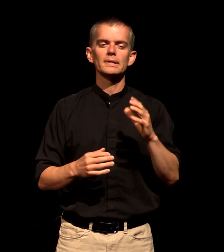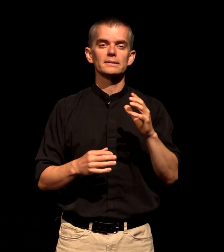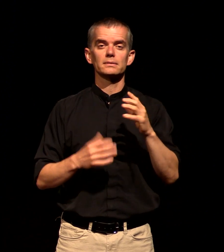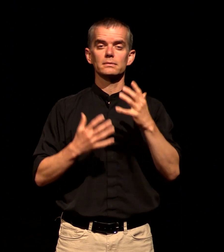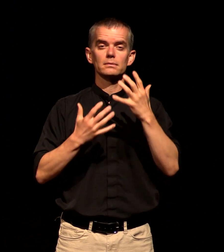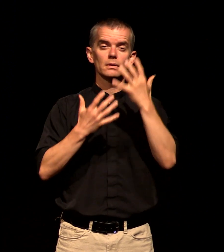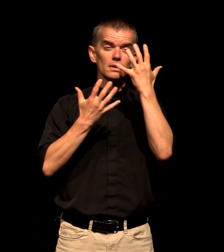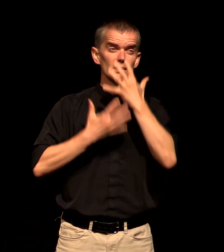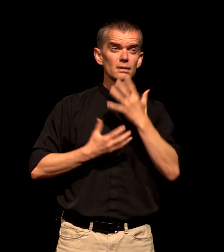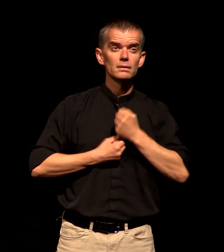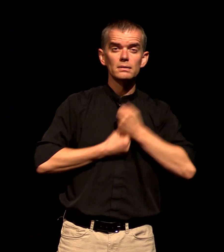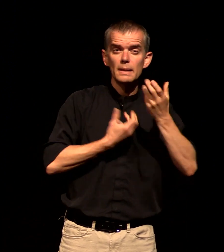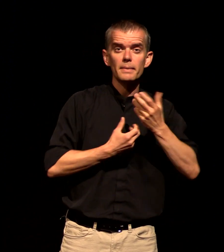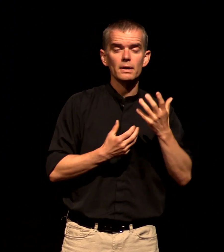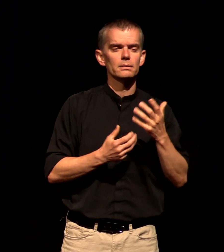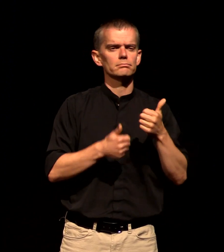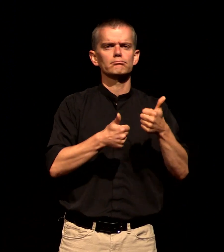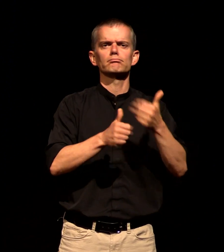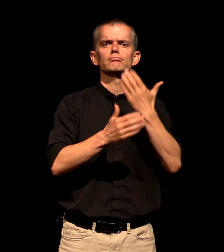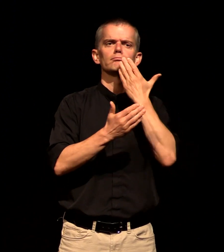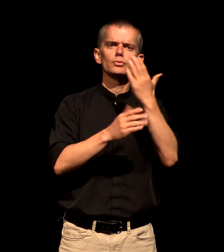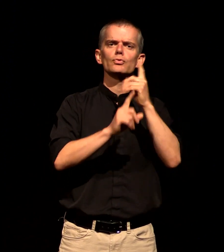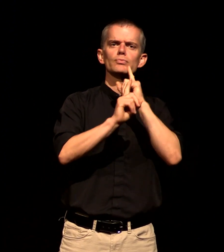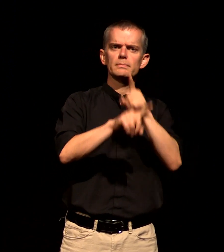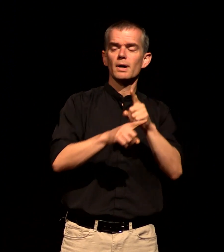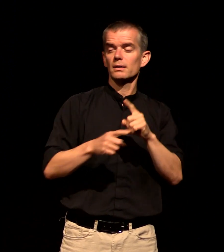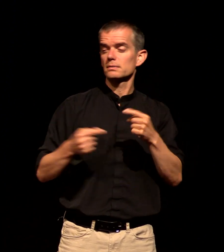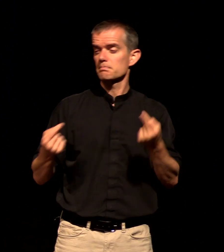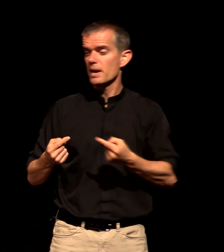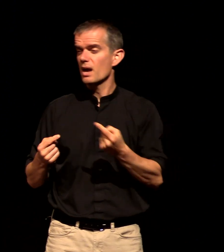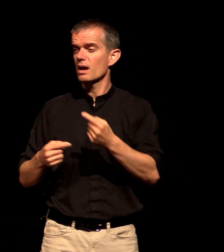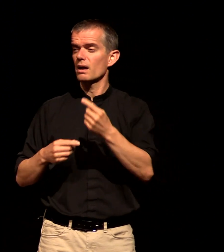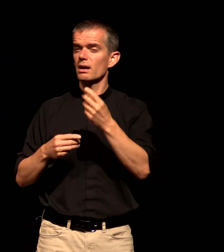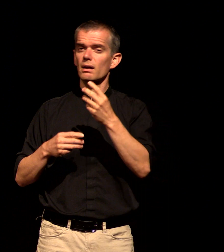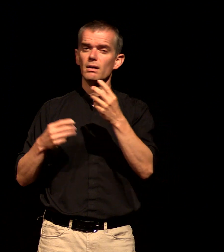the reality of pain. Our God can handle it, or God invites it.